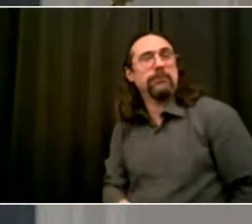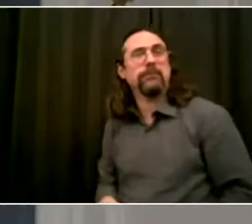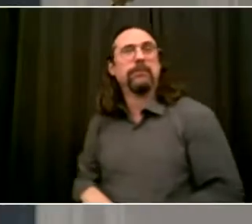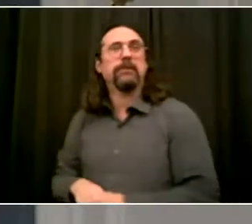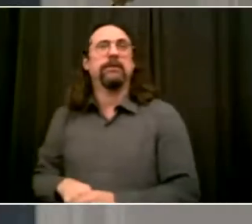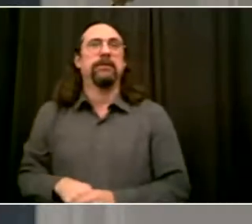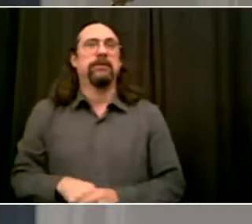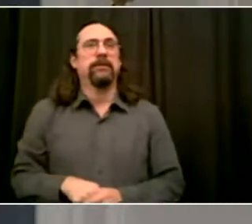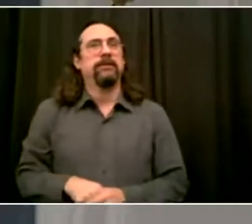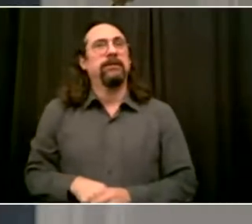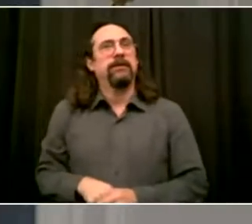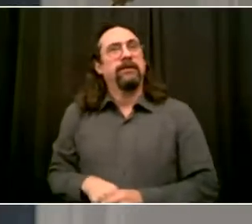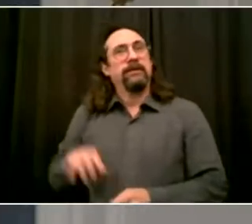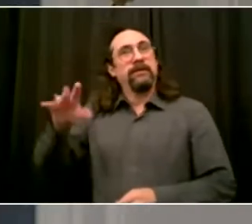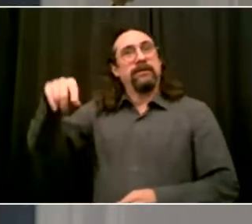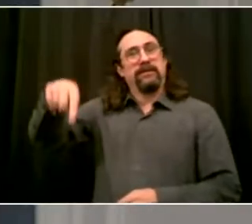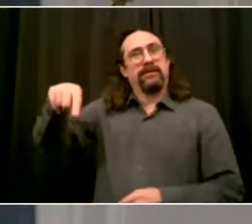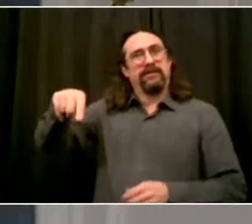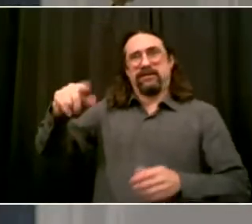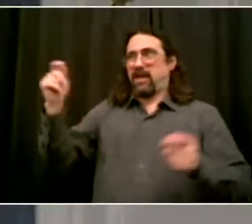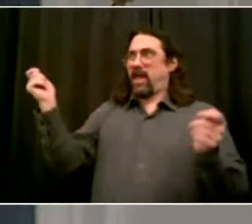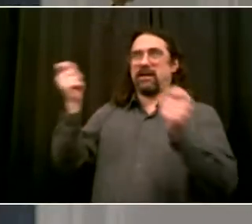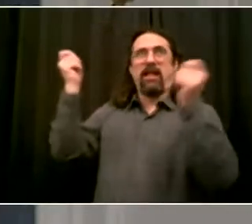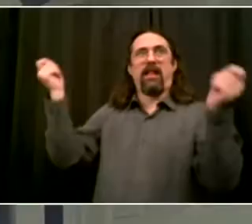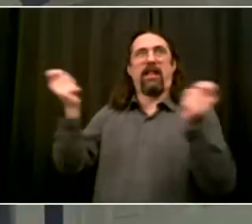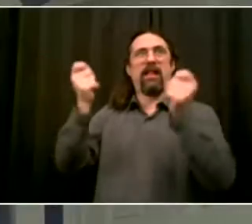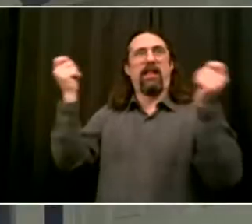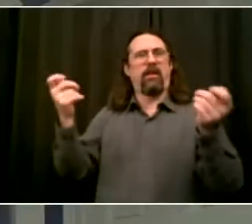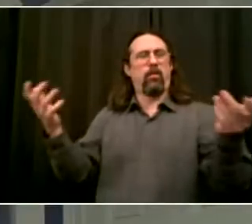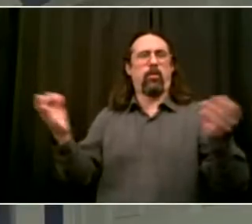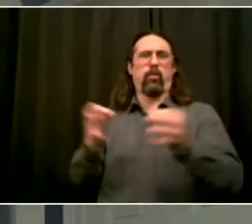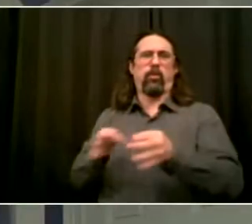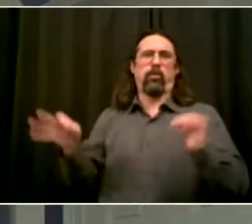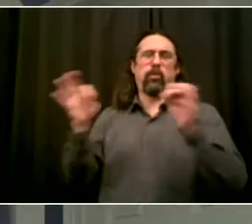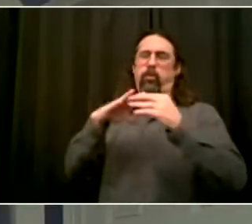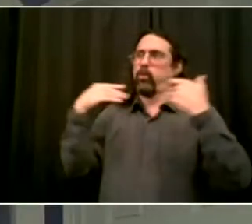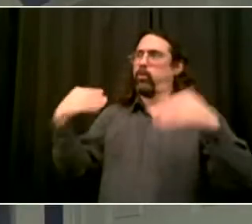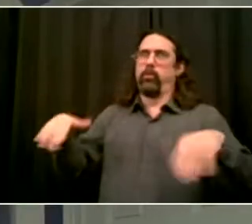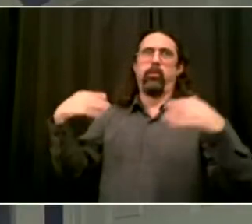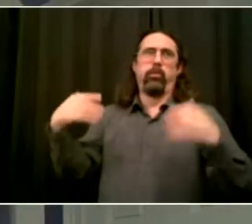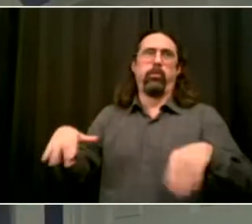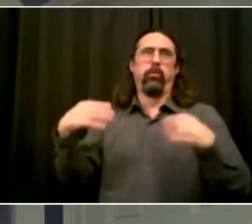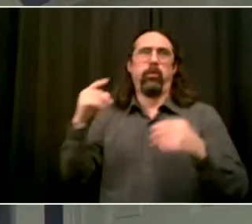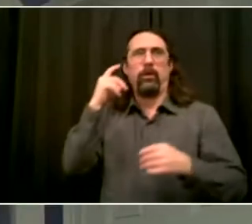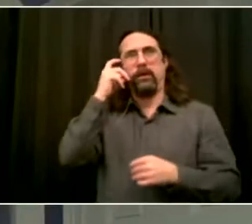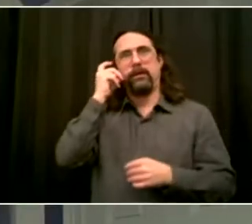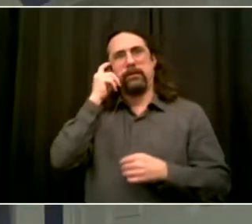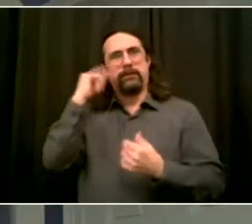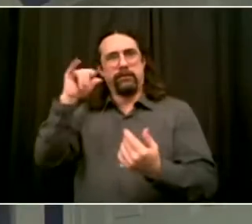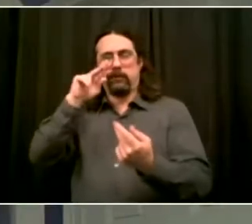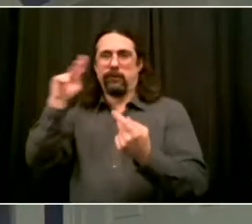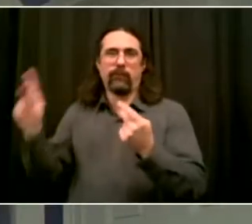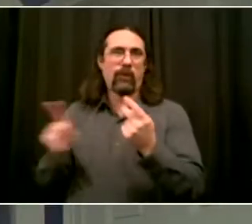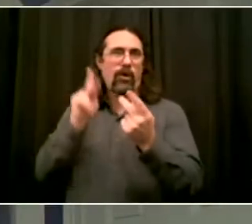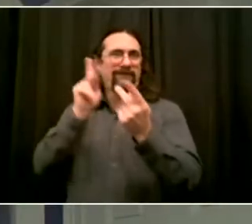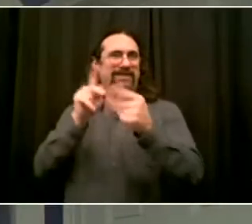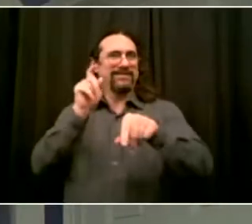THIS IS THE SEASON OF HOPE. THIIISS A SEASON WHEHEE RPEOPLE CELEBRATE, THIS TIME CELEBRATIONS WILL BE DIFFERENT.